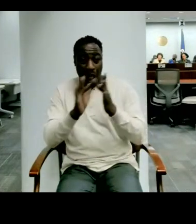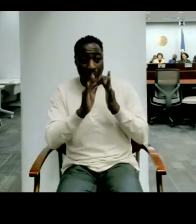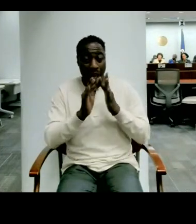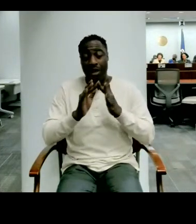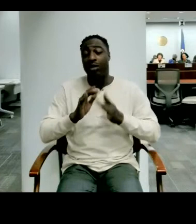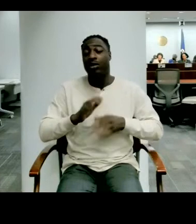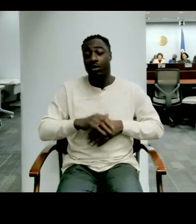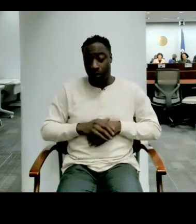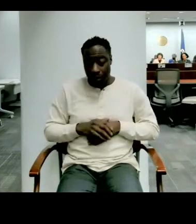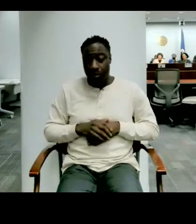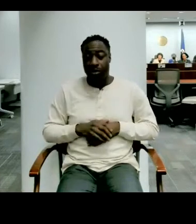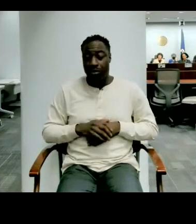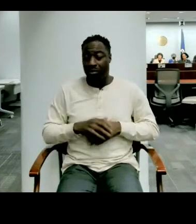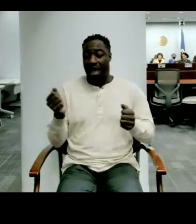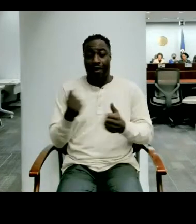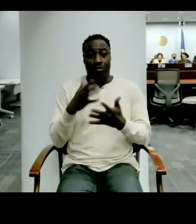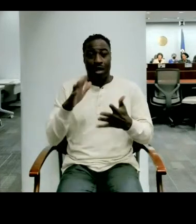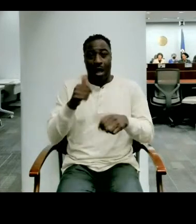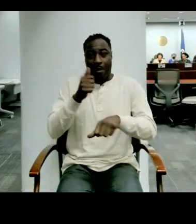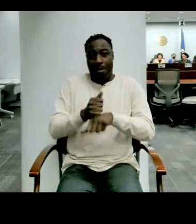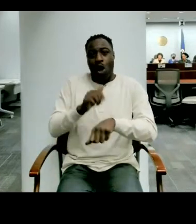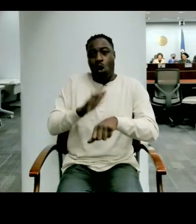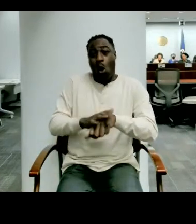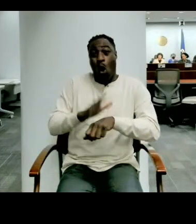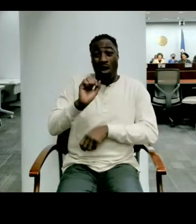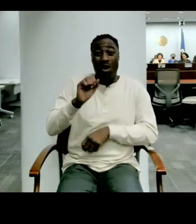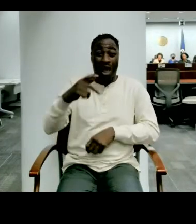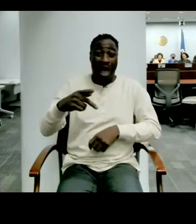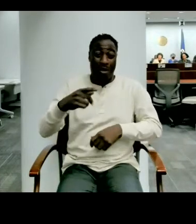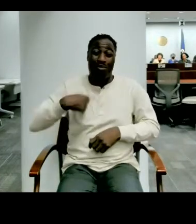advent of app-based staffing, which I think we're going to see coming pretty rapidly.